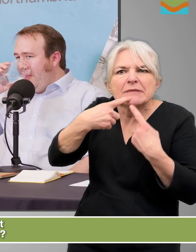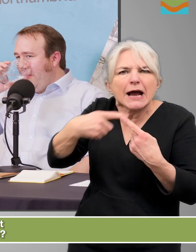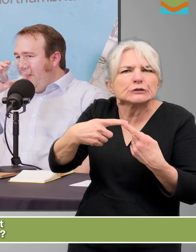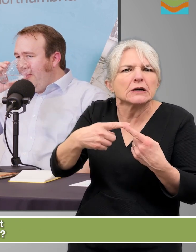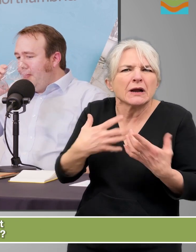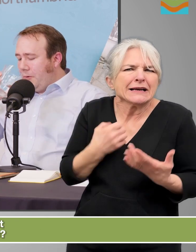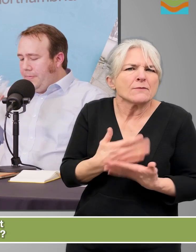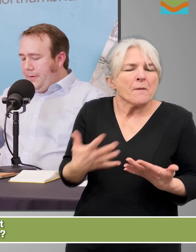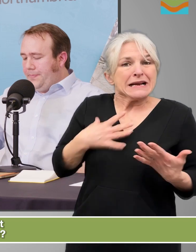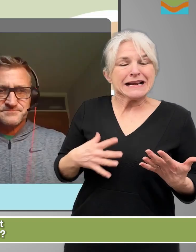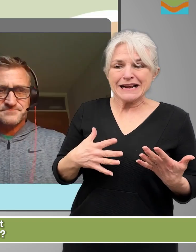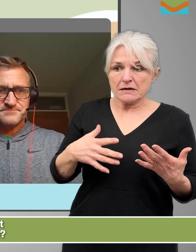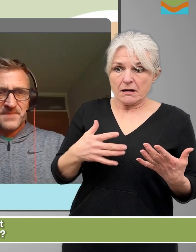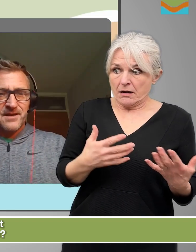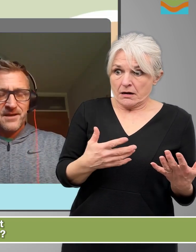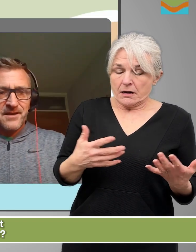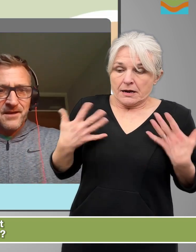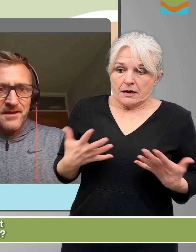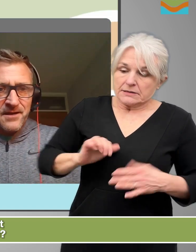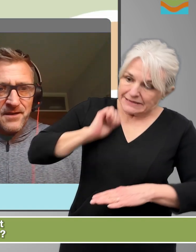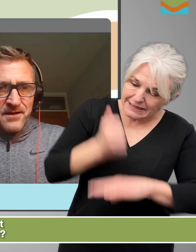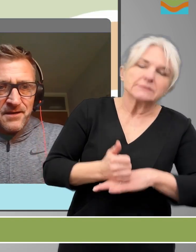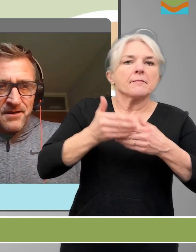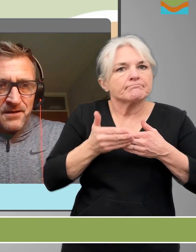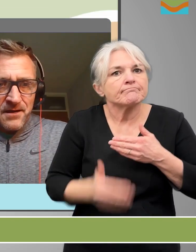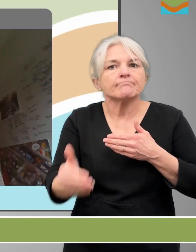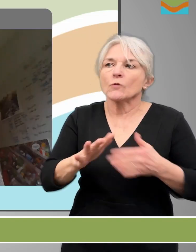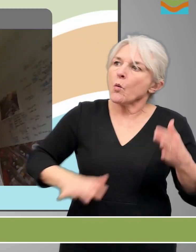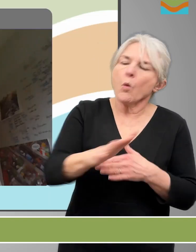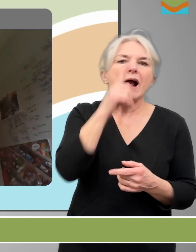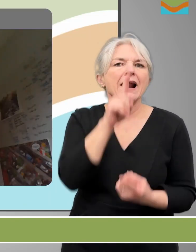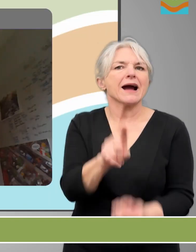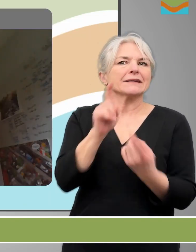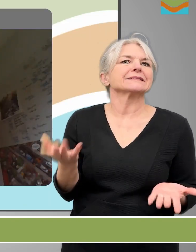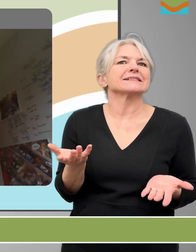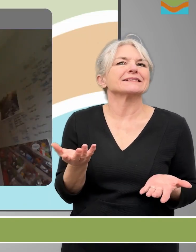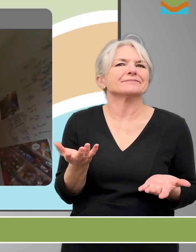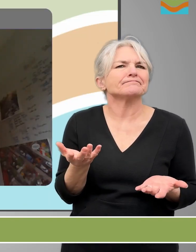can you just give us a bit of an insight of what it is? Yeah, very simple.